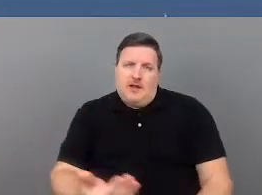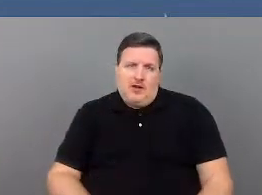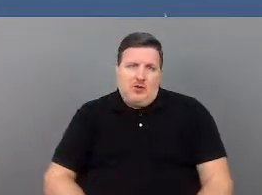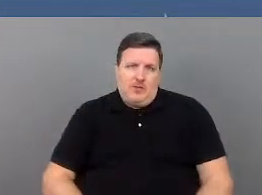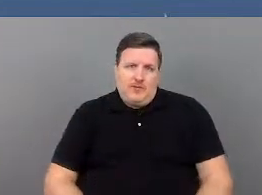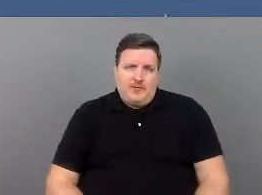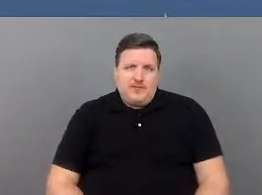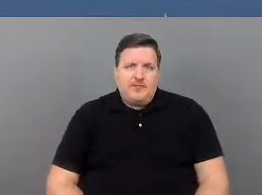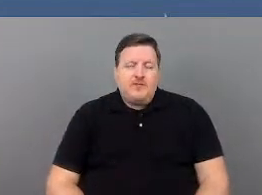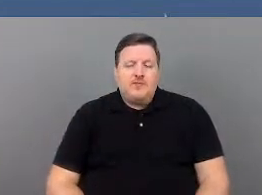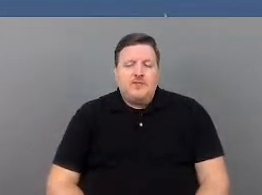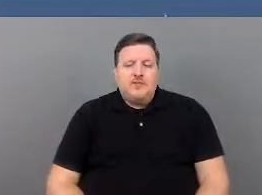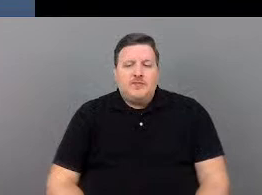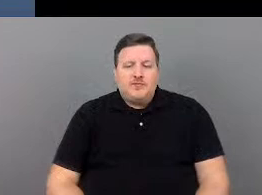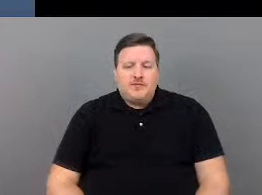≫ COUNCIL PRESIDENT BENDER: THANK YOU.